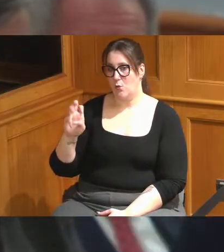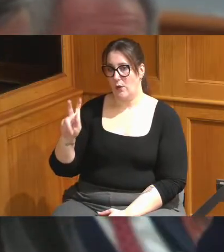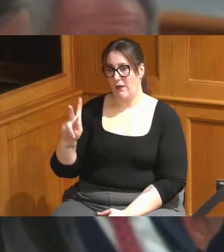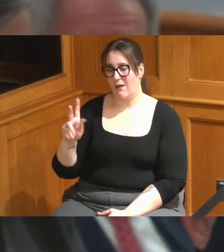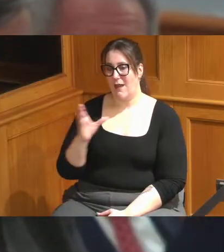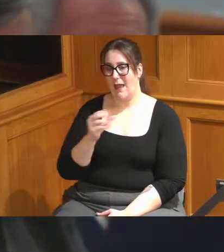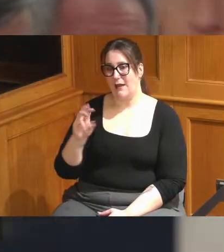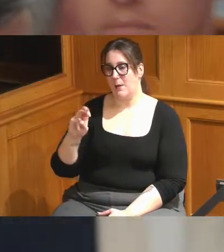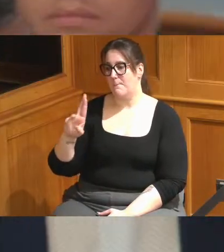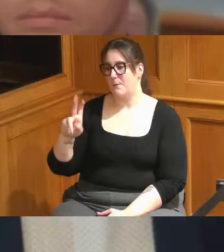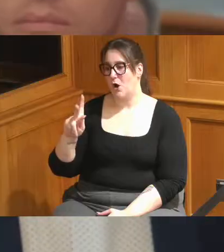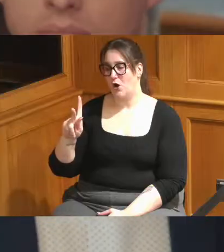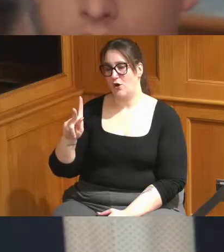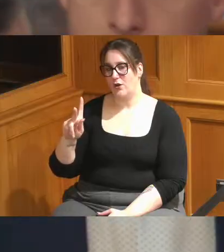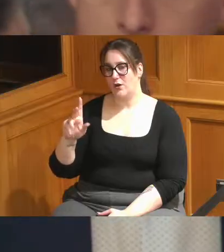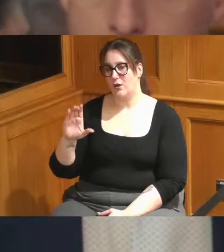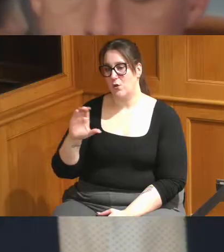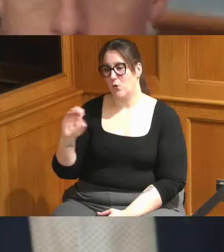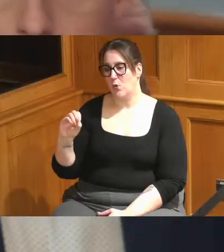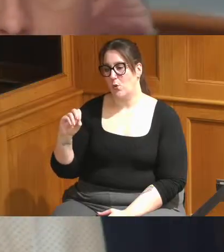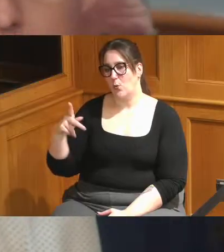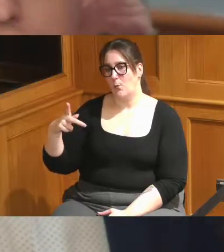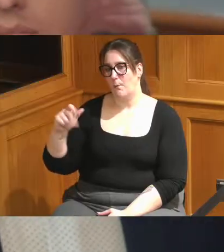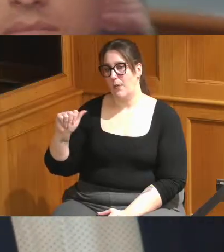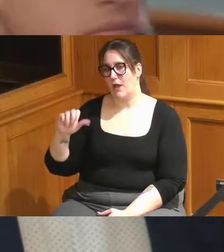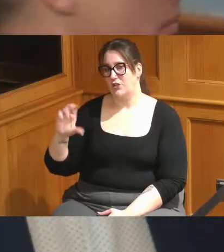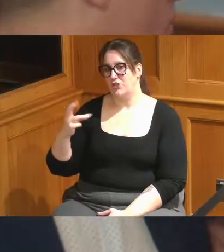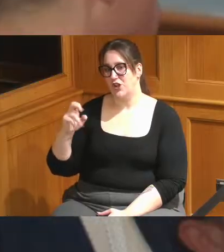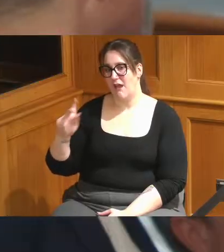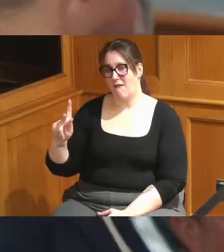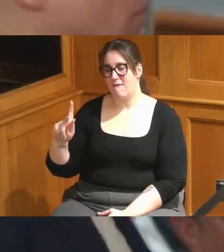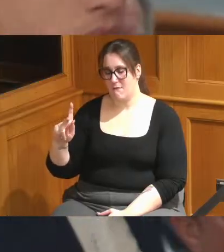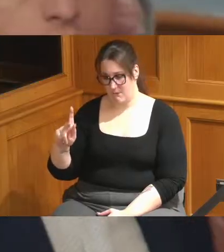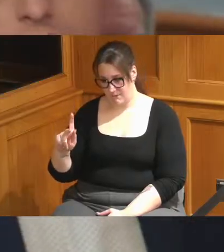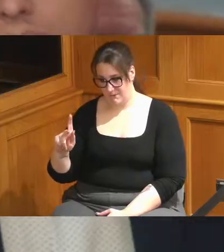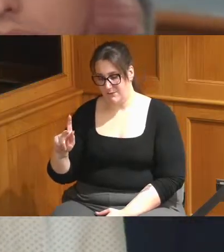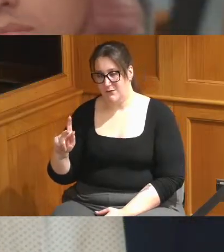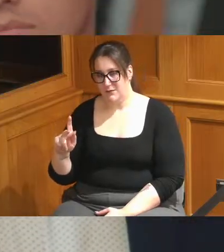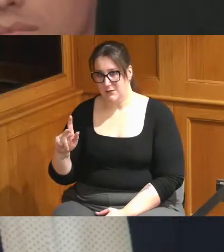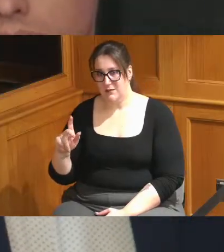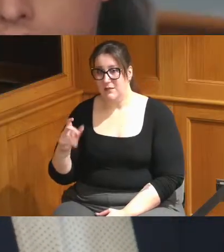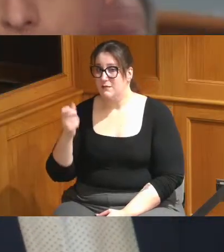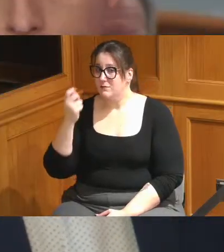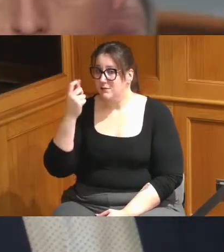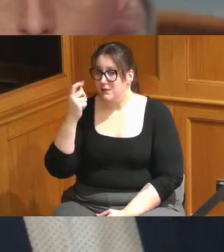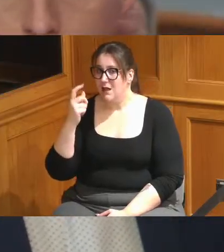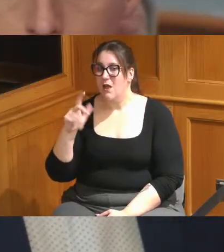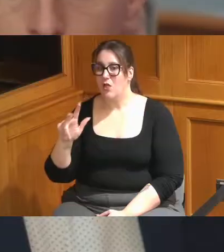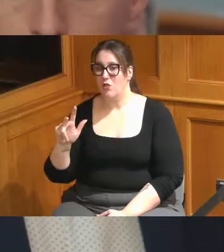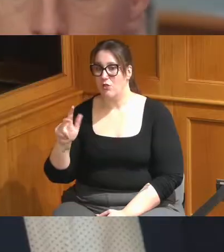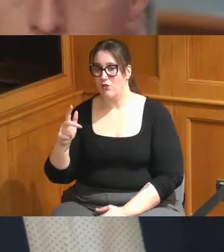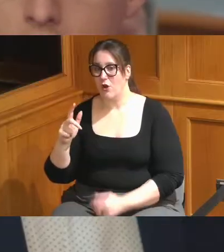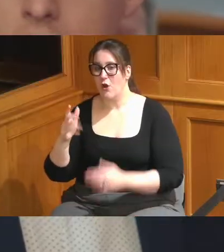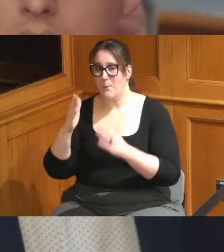as Mark Kubachek, Director of HRNA Advisors. And lastly, I'd also like to recognize in attendance